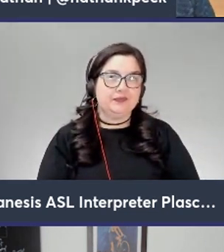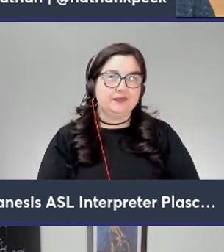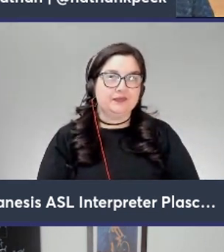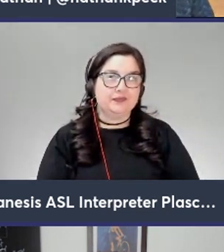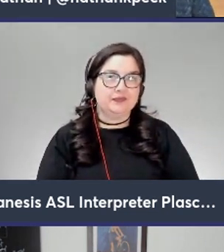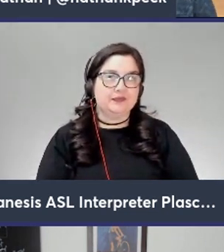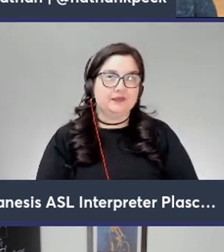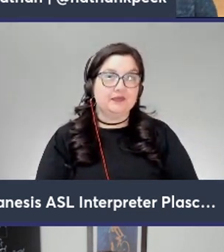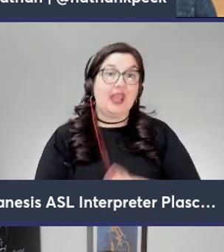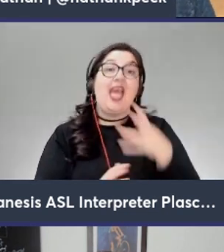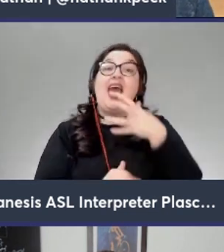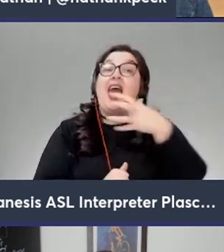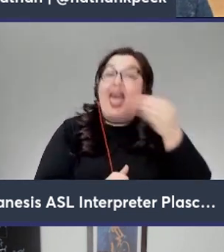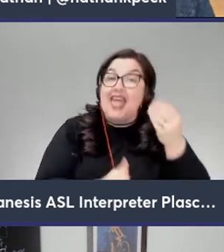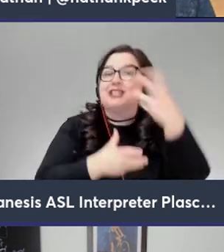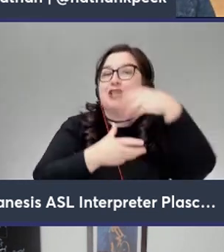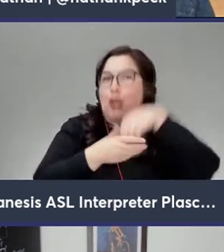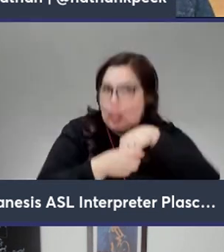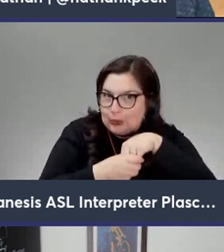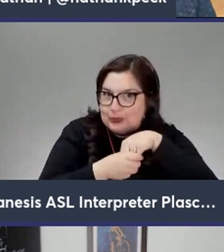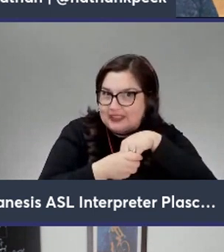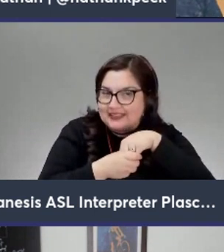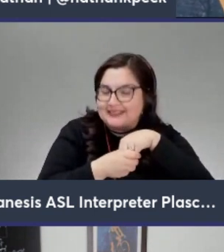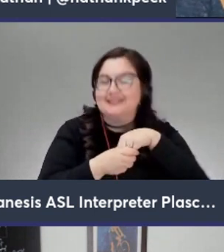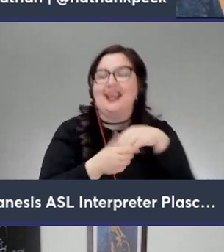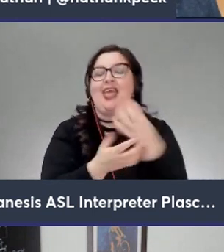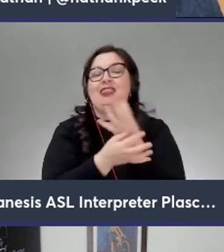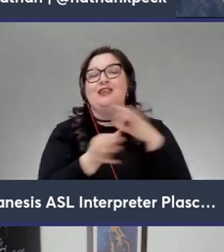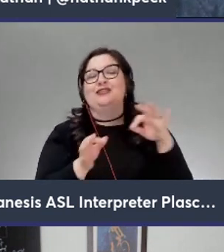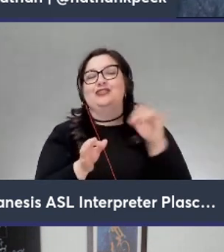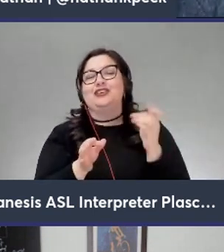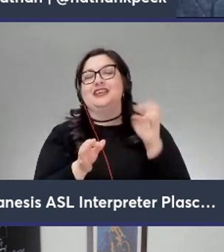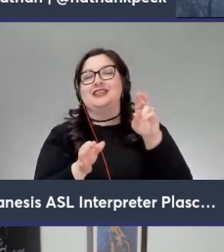And it's included in the free tier. That's awesome. That's fantastic.